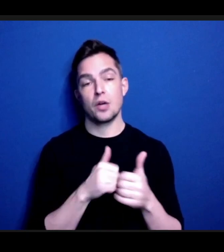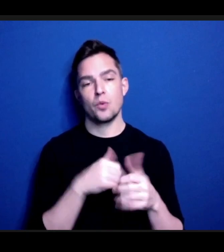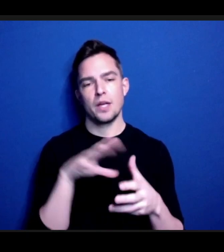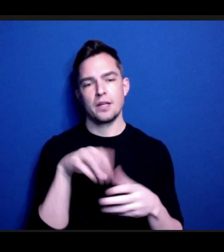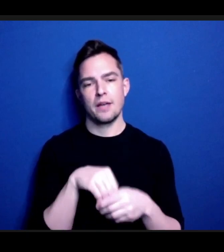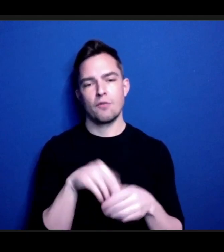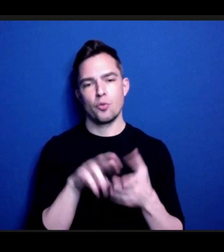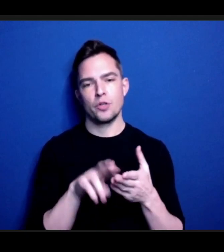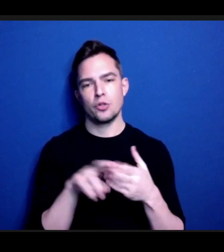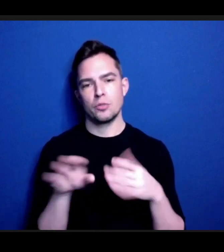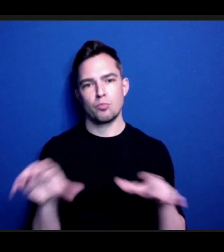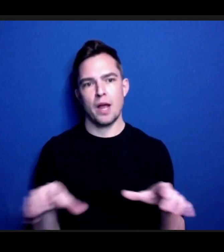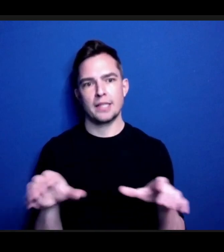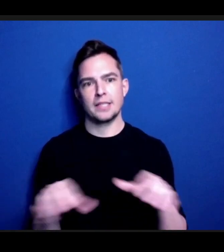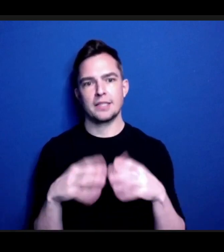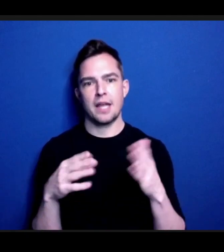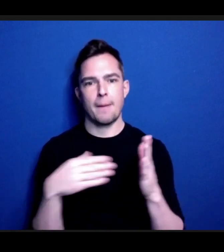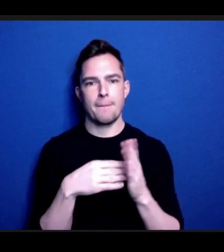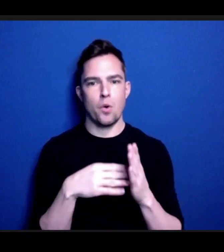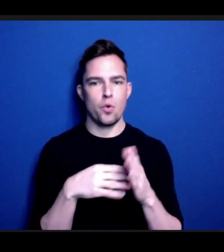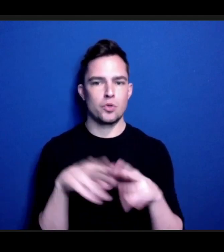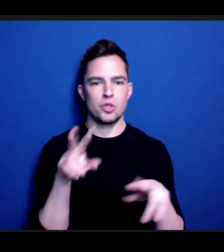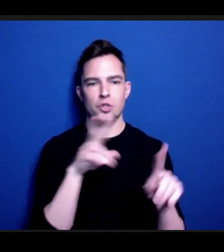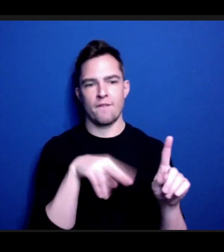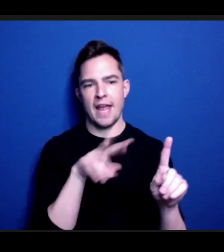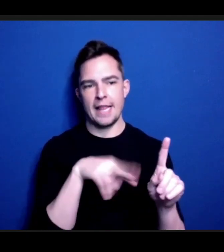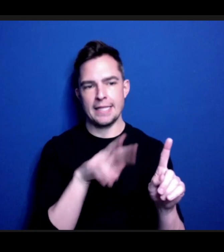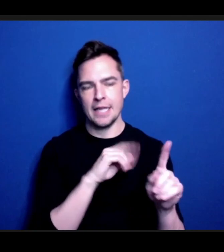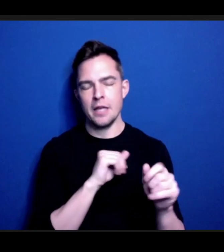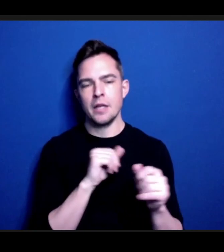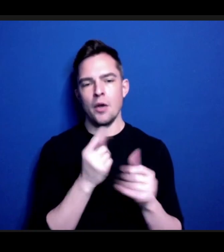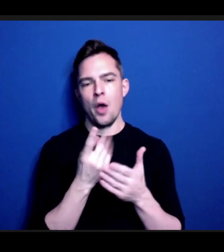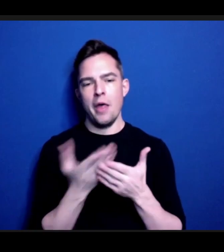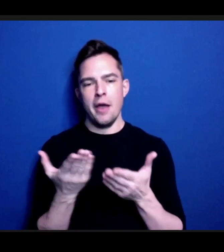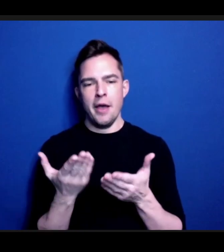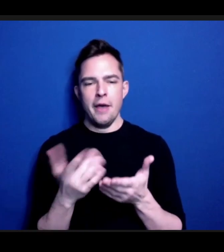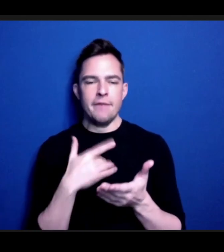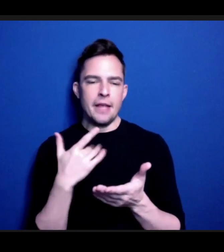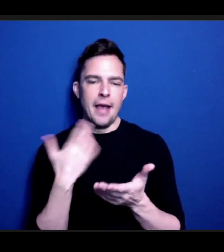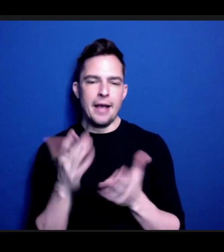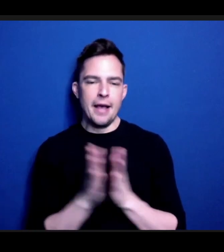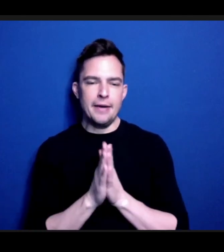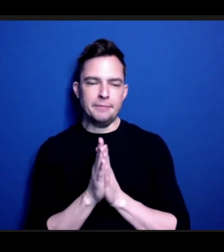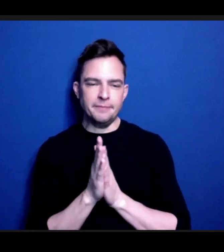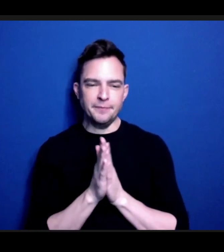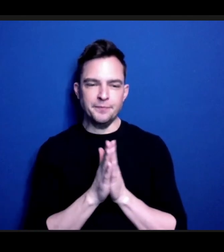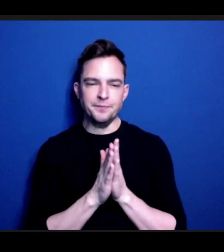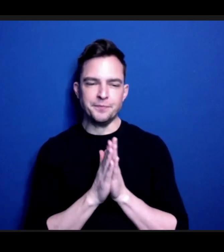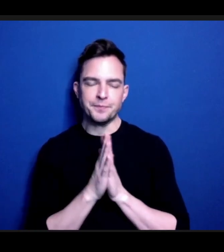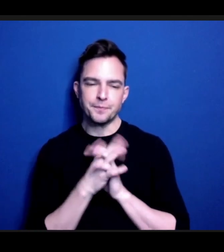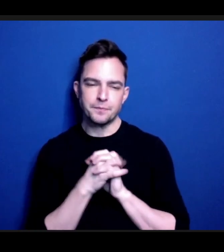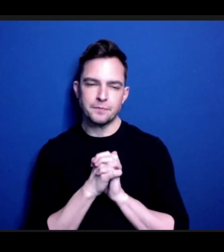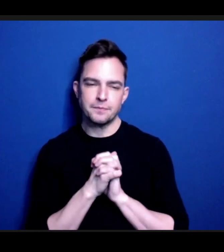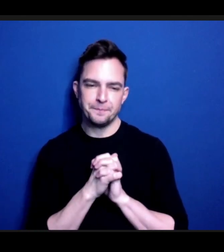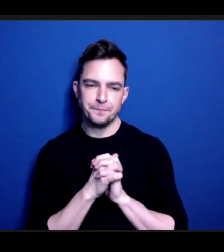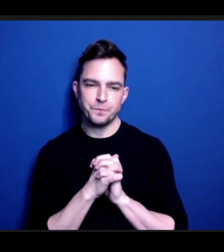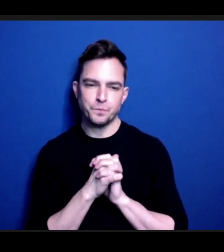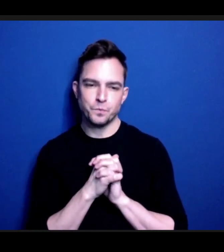that oppose surveillance? One of the things that I've started to quickly realise in the